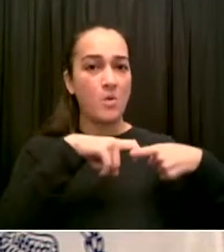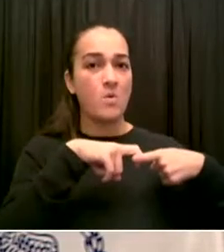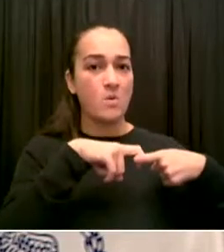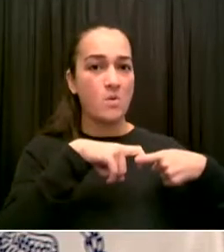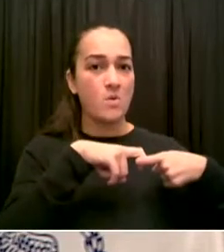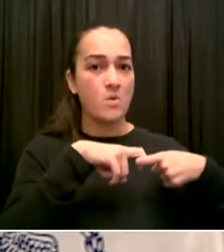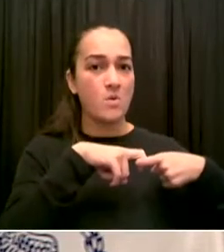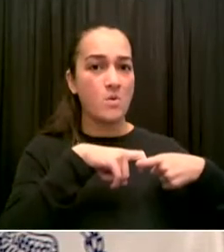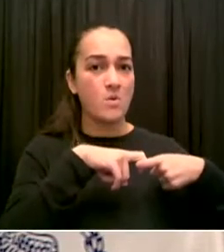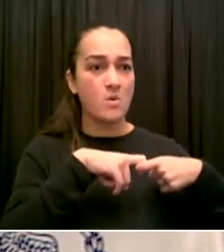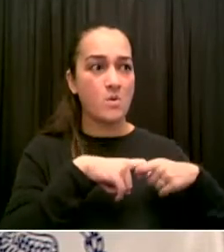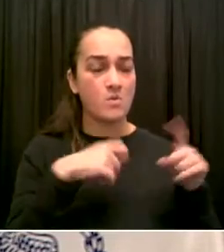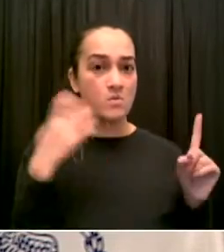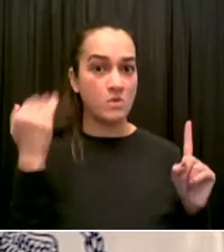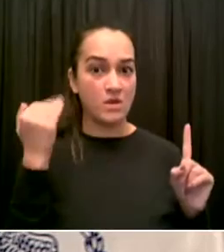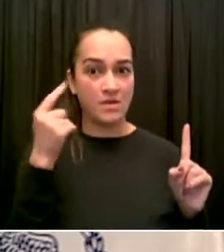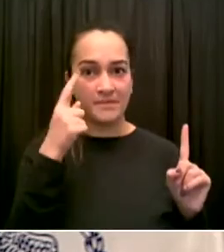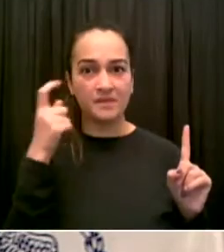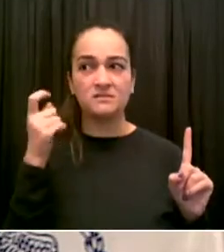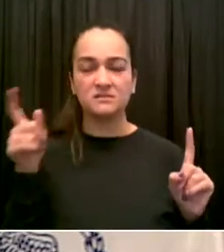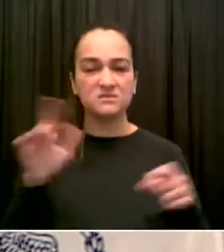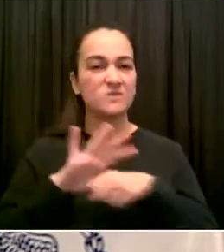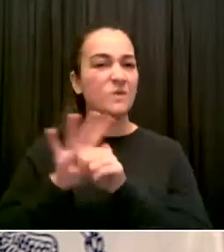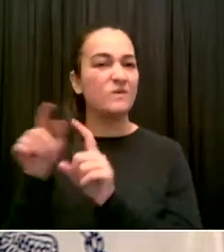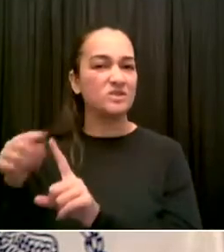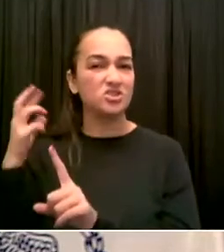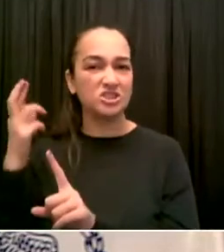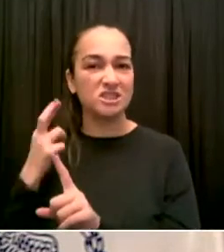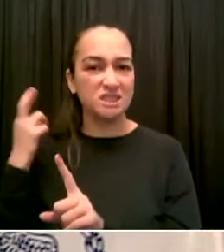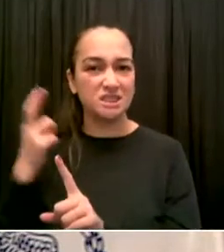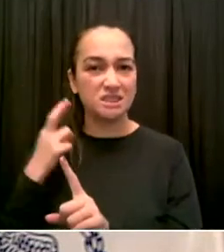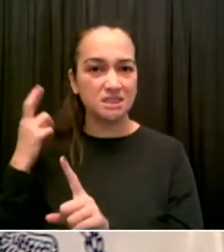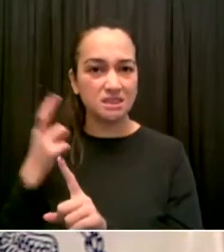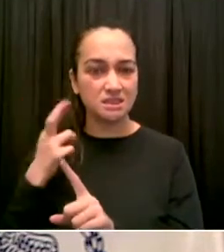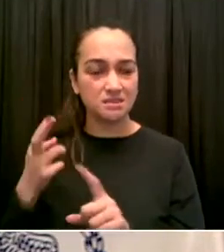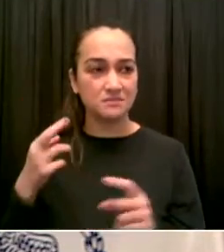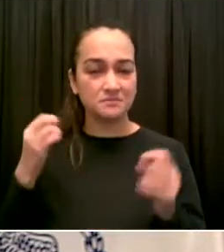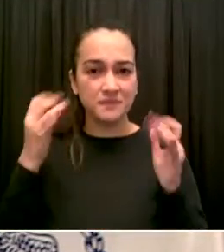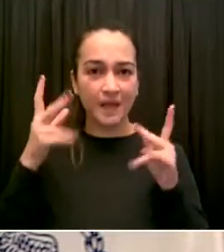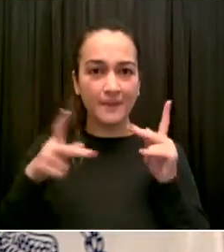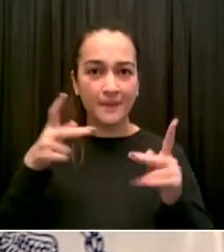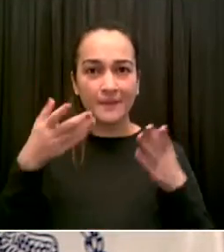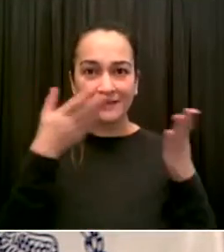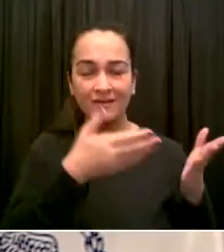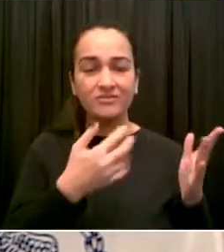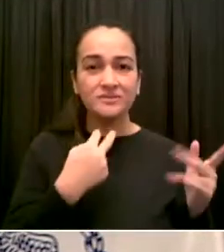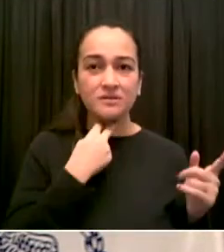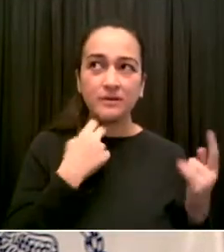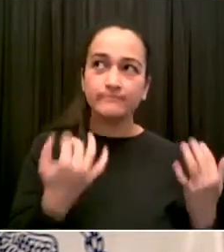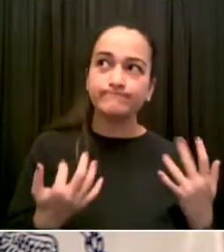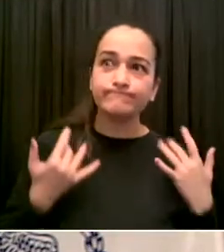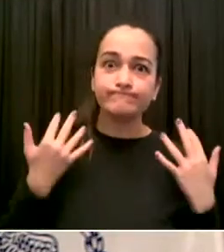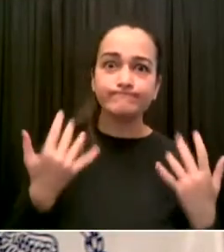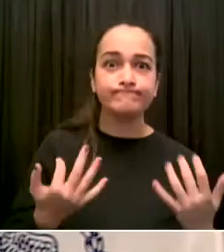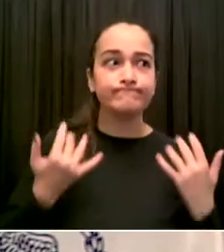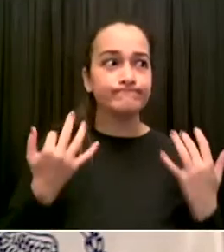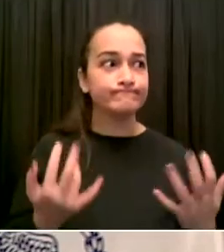OUR NEW COMMISSIONER FOR